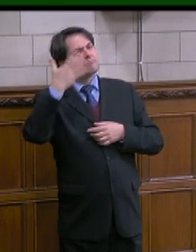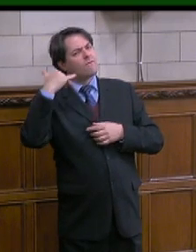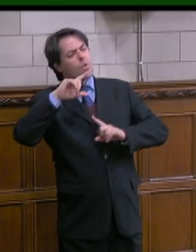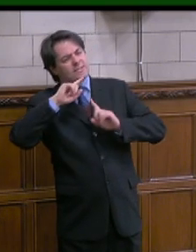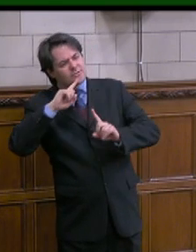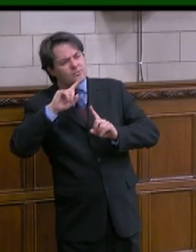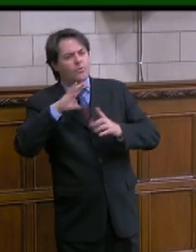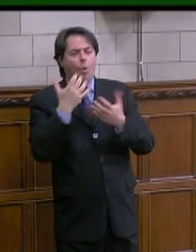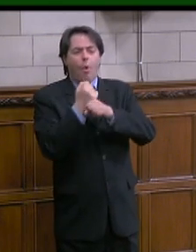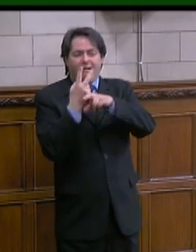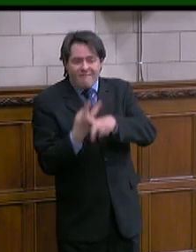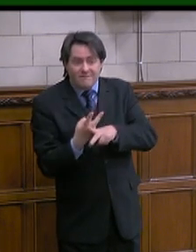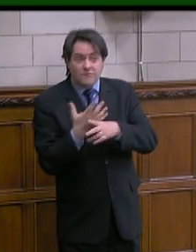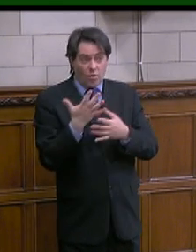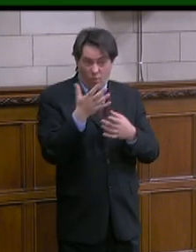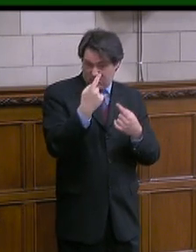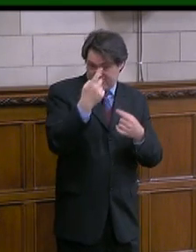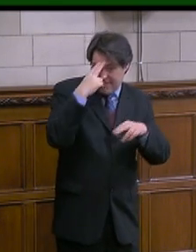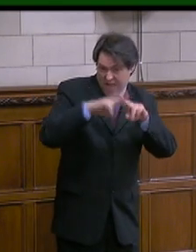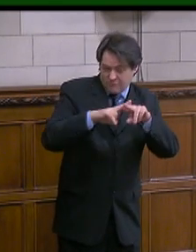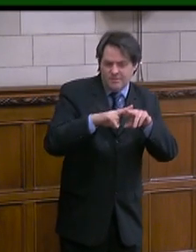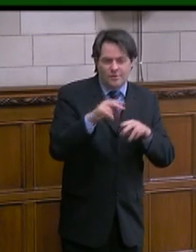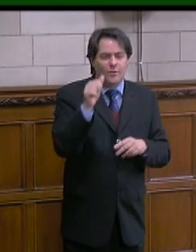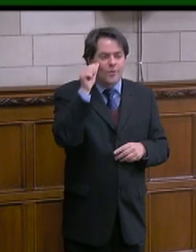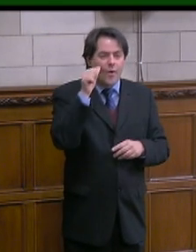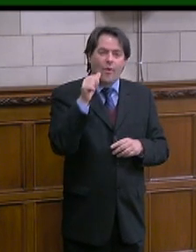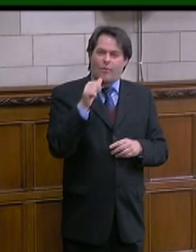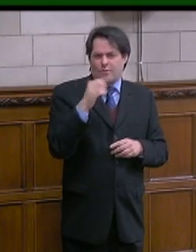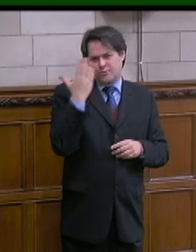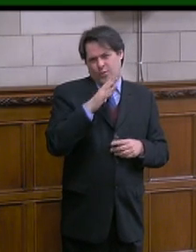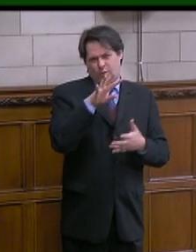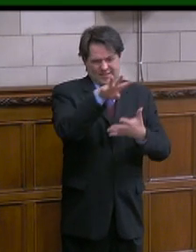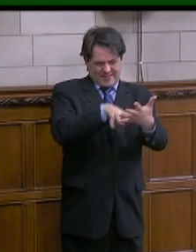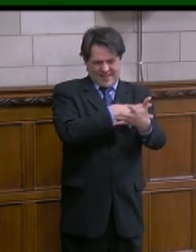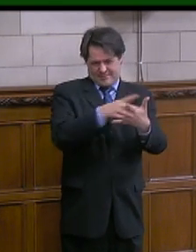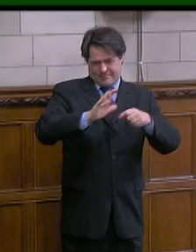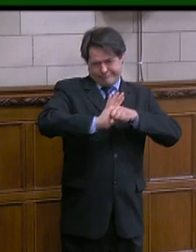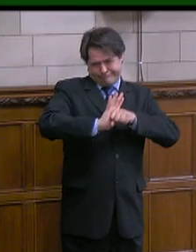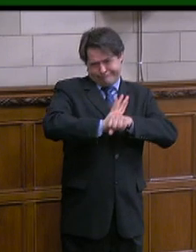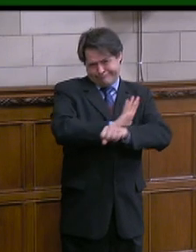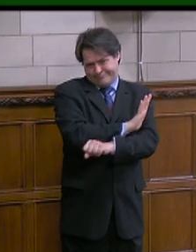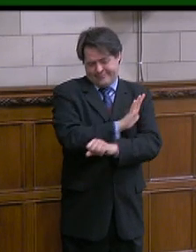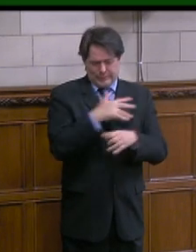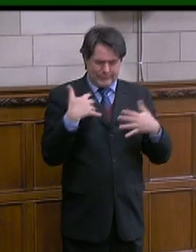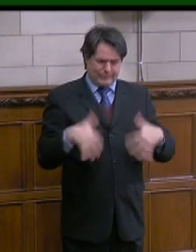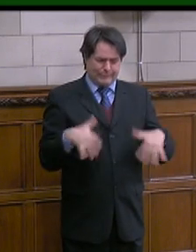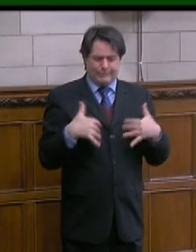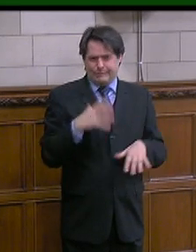governors or just parents know that the school timetable is already under huge pressure.